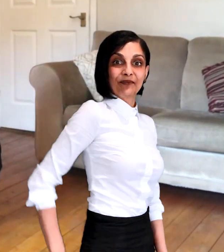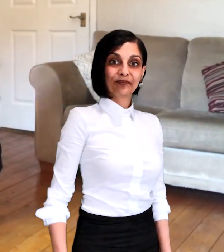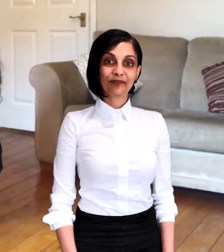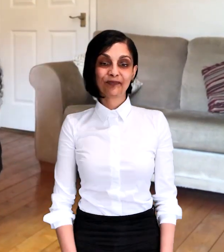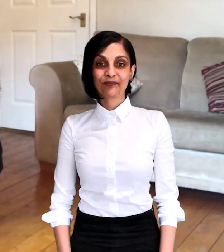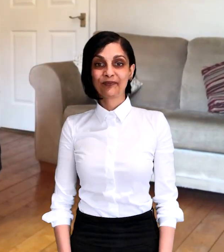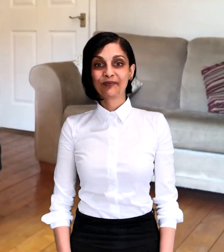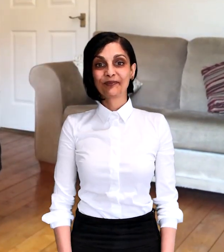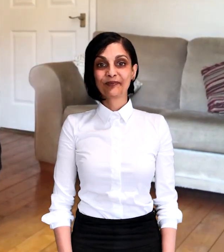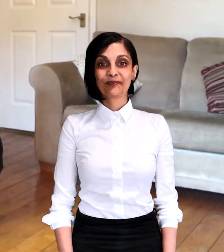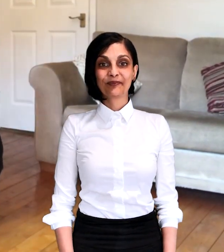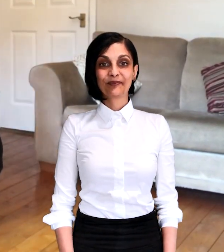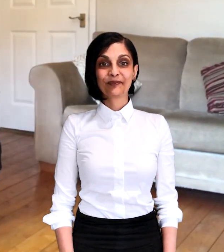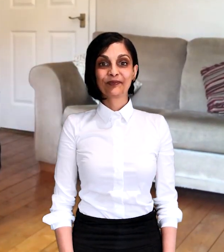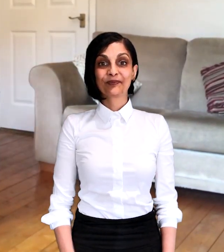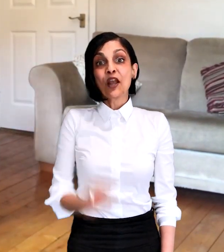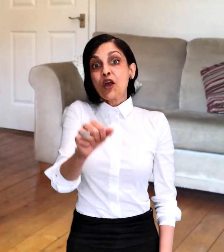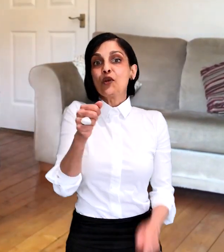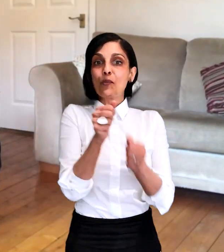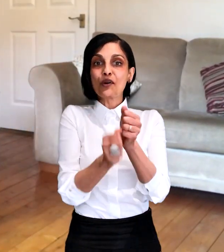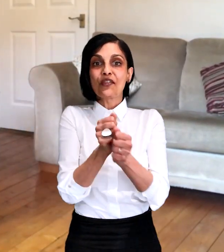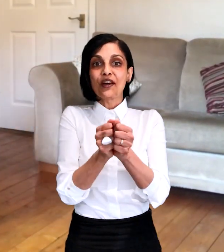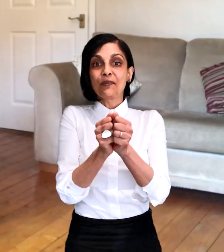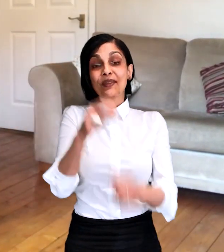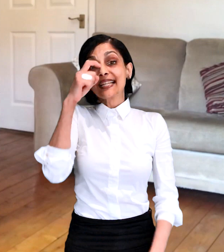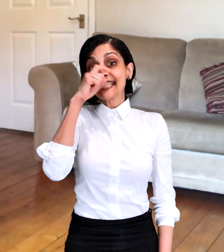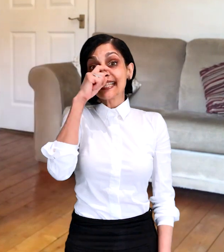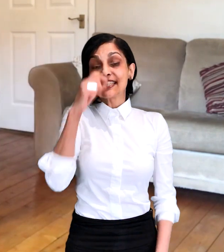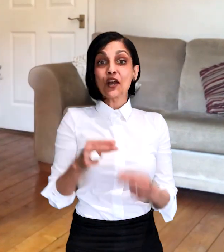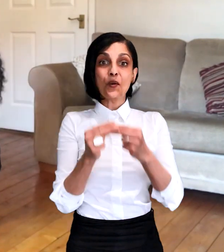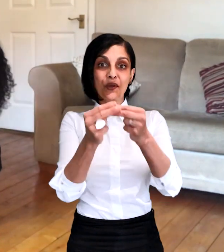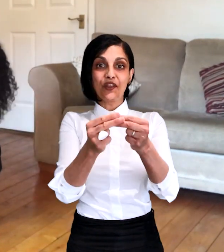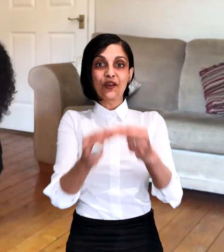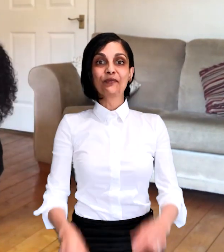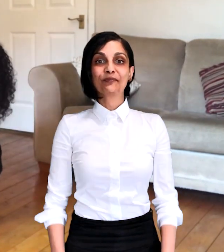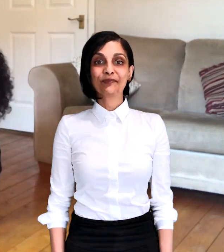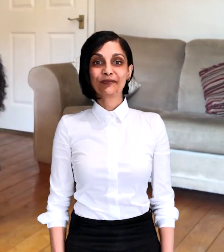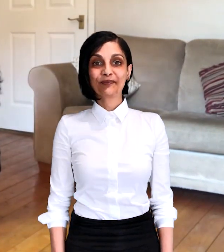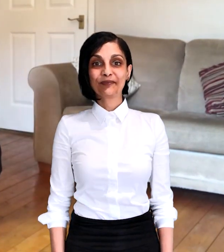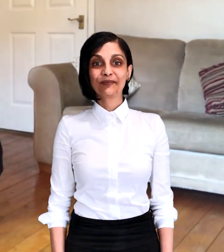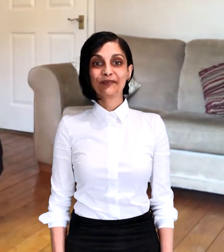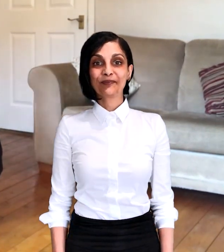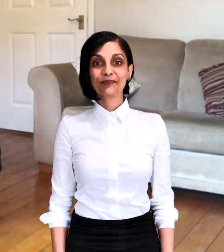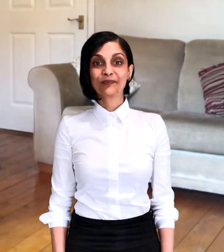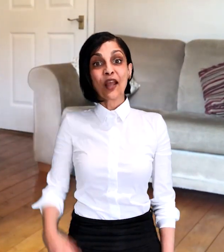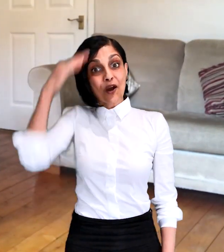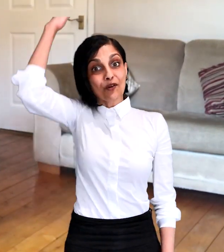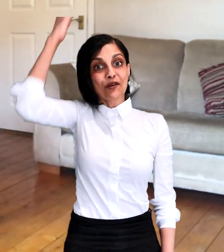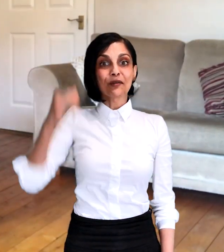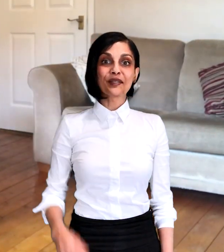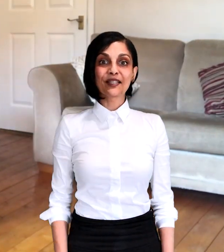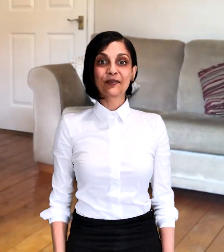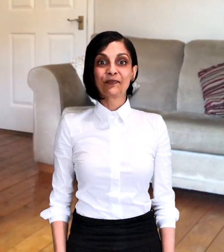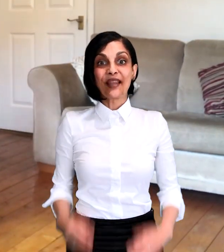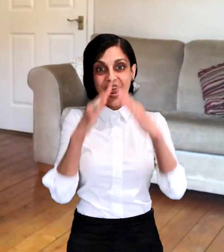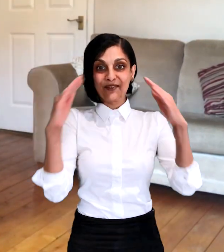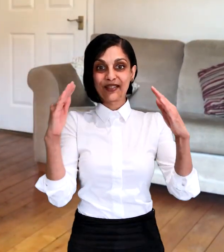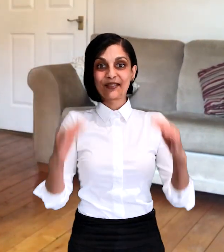on your partners back, you might have your brother or sister with you. or one of your grown ups in the house.